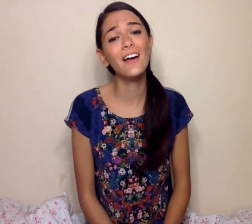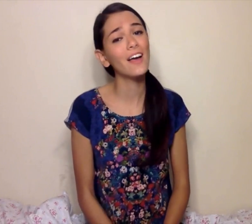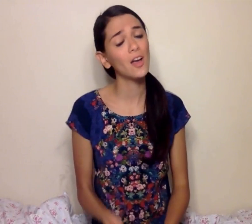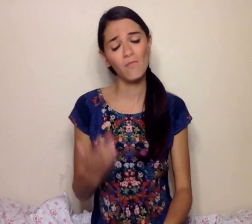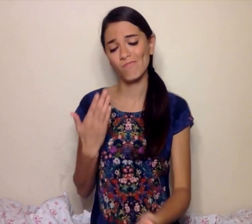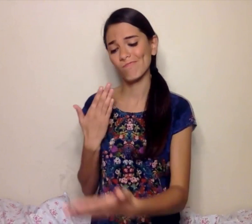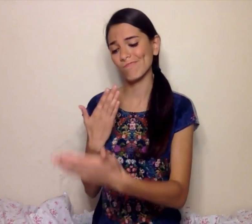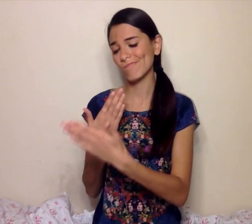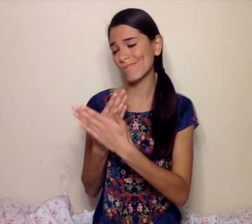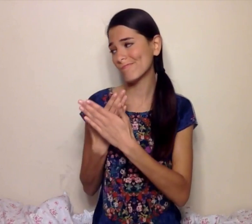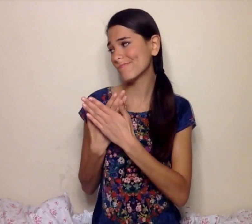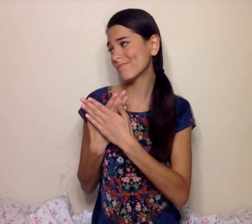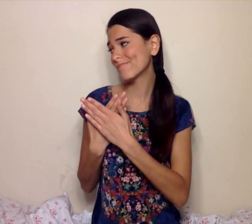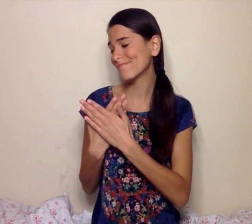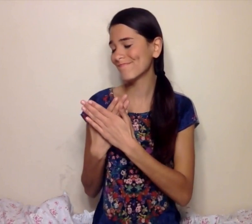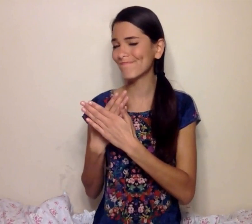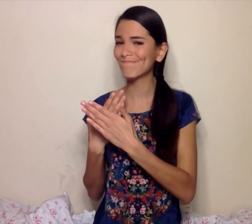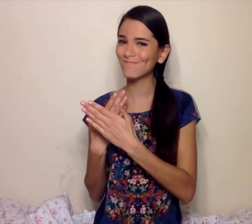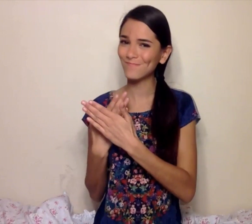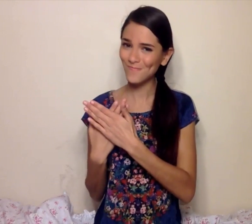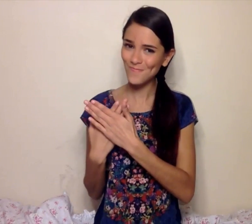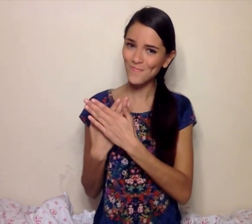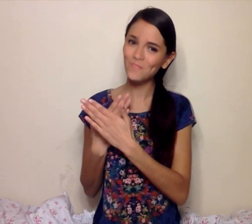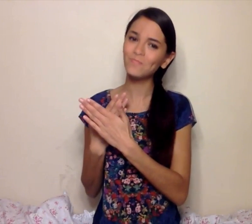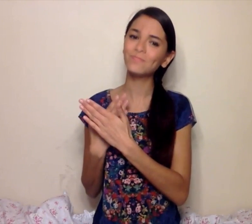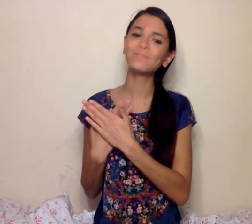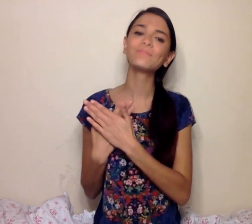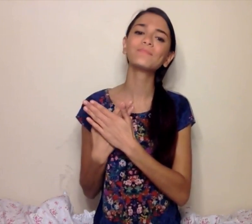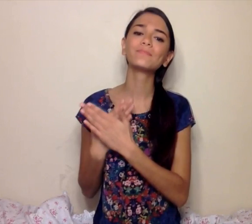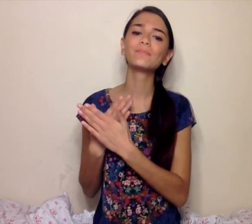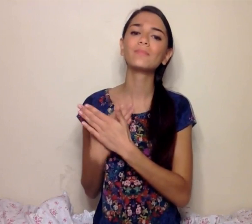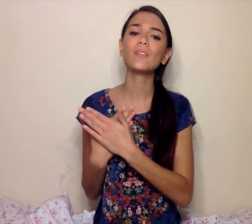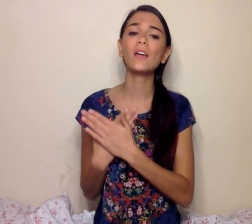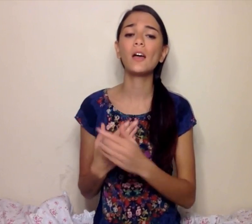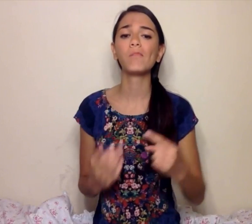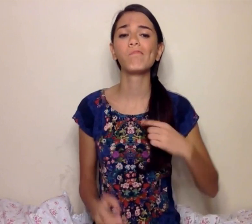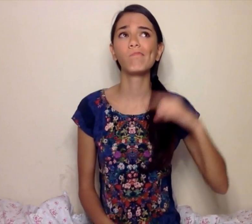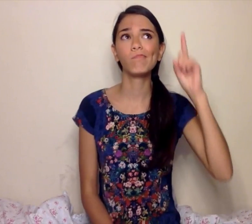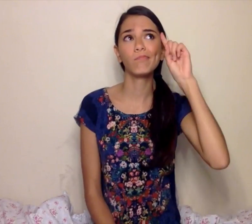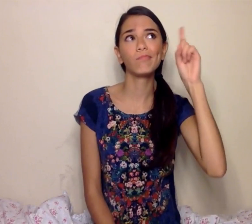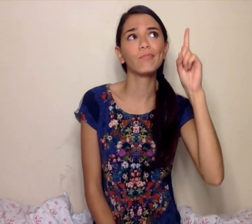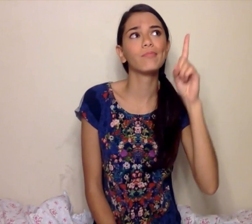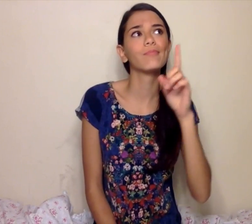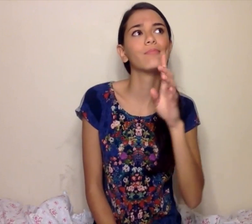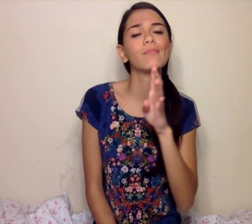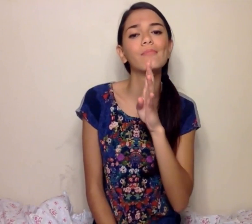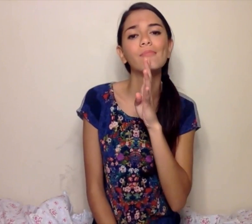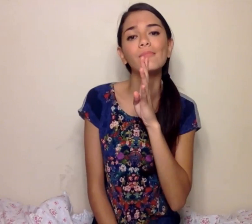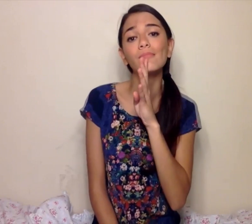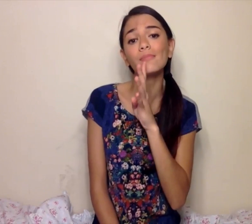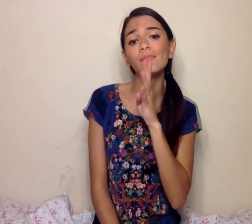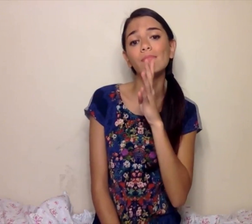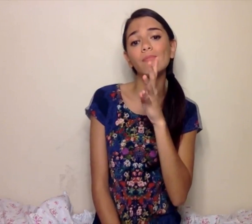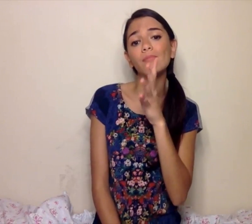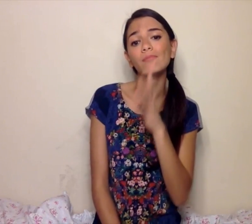Place your head on my beating heart Thinking out loud